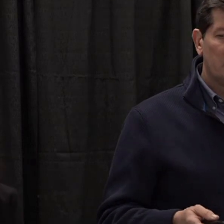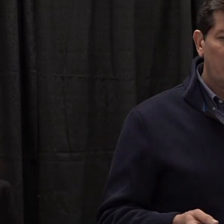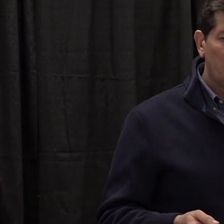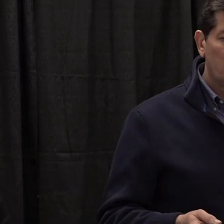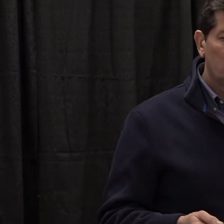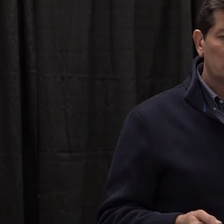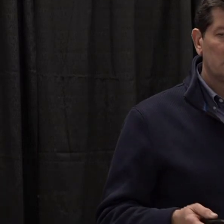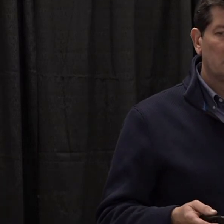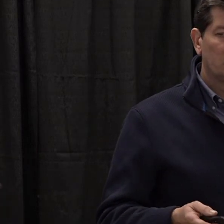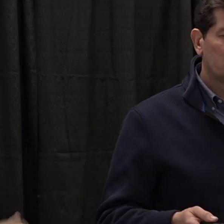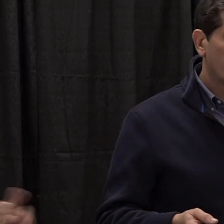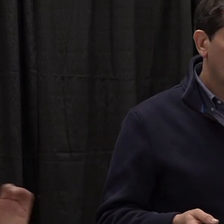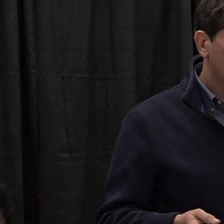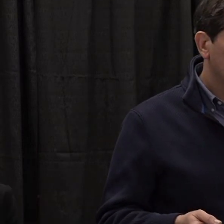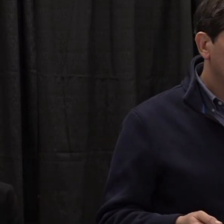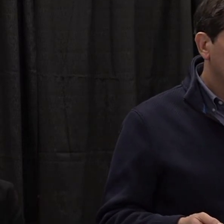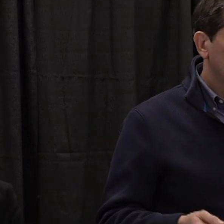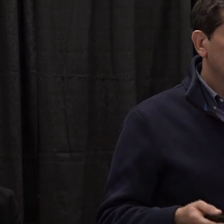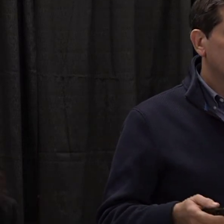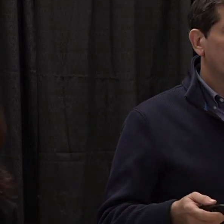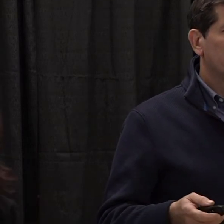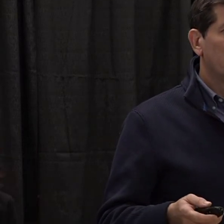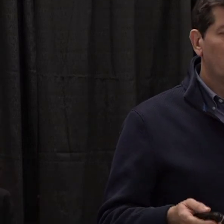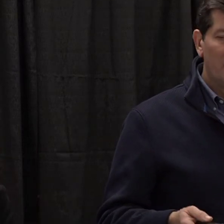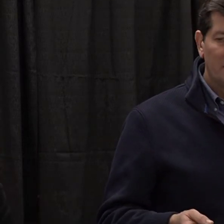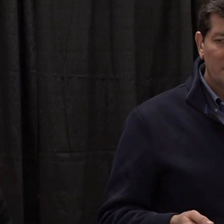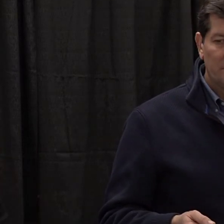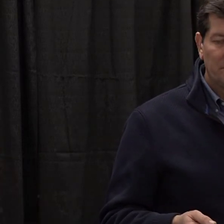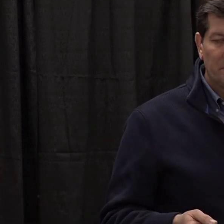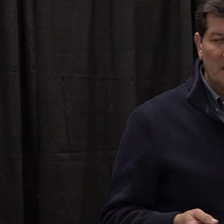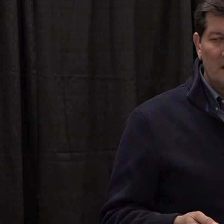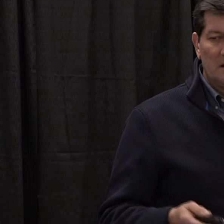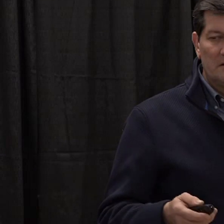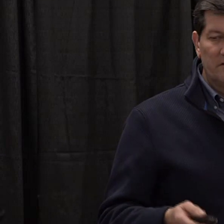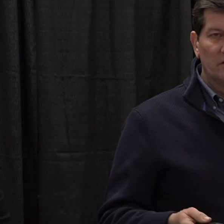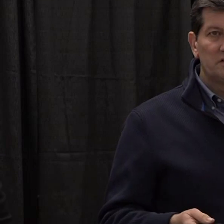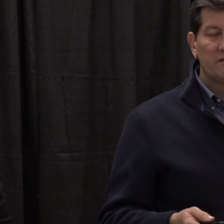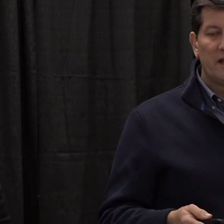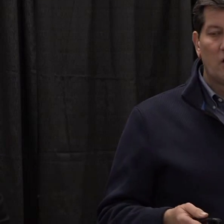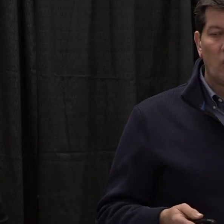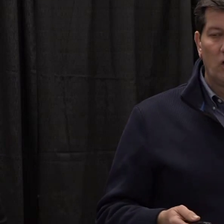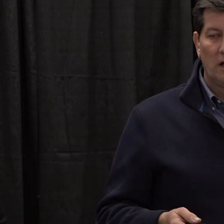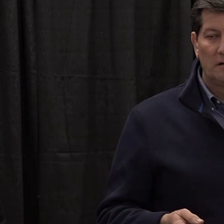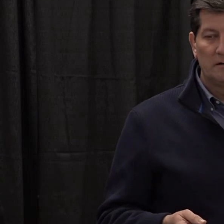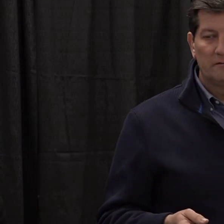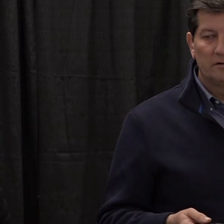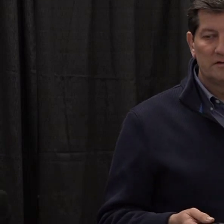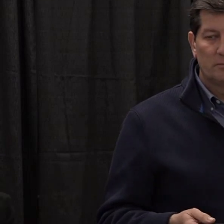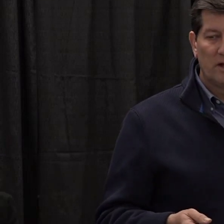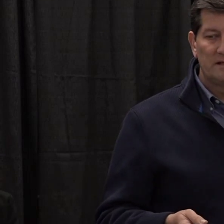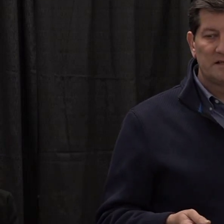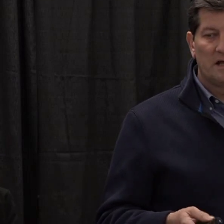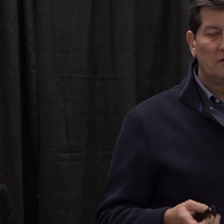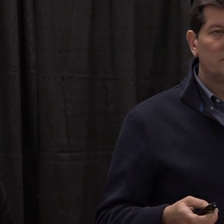town of Hamburg, town of Orchard Park. Town of Tonawanda. The village of Angola, the village of Blaisdell,